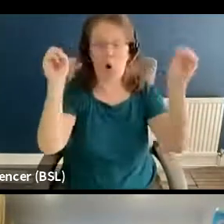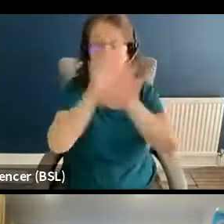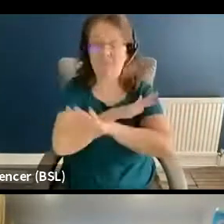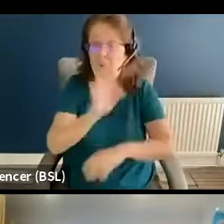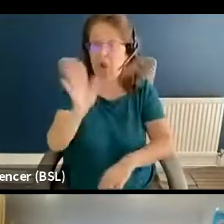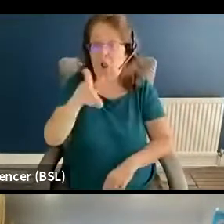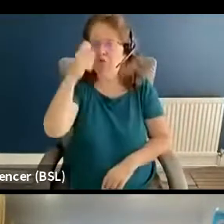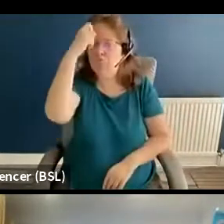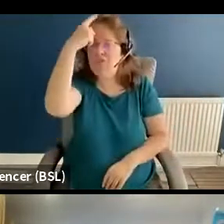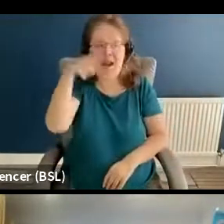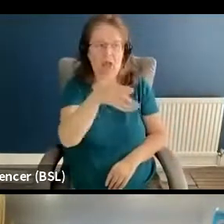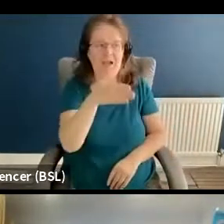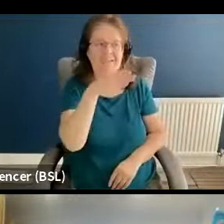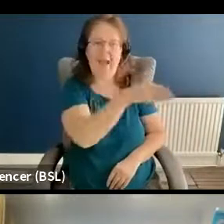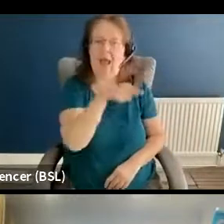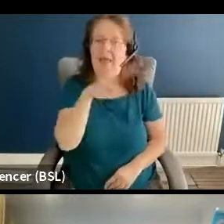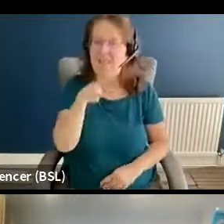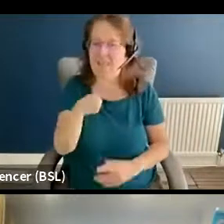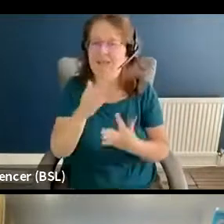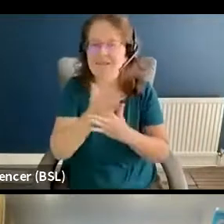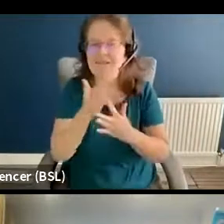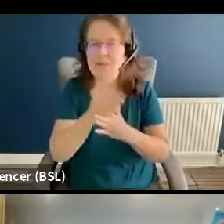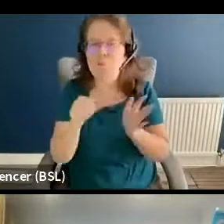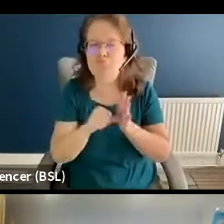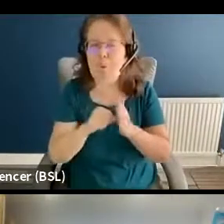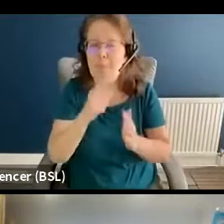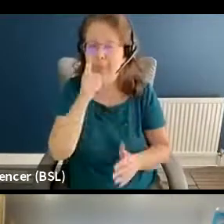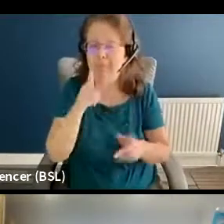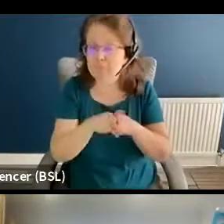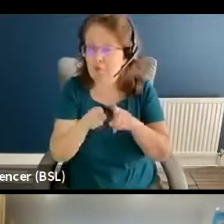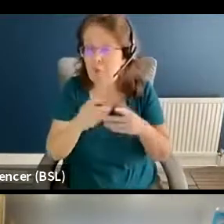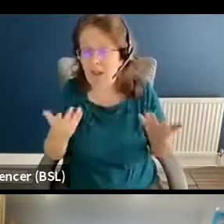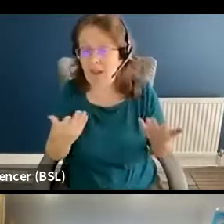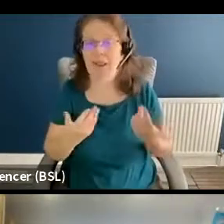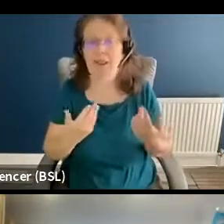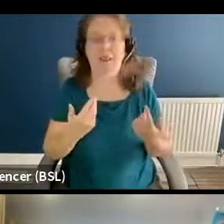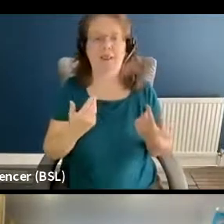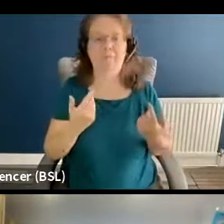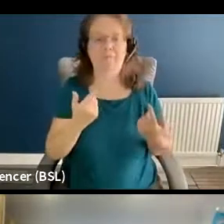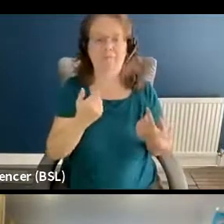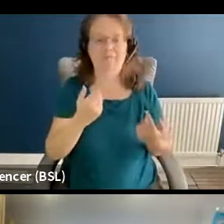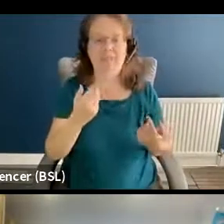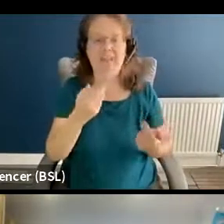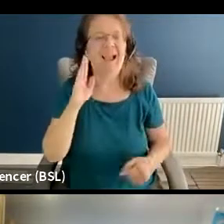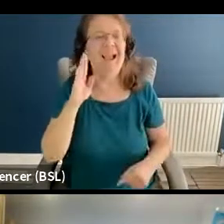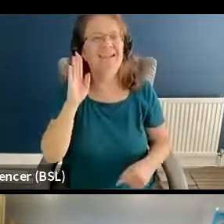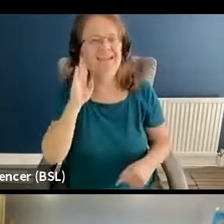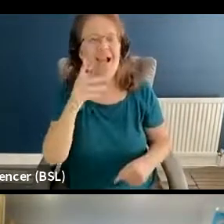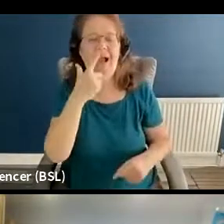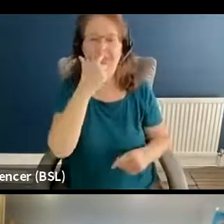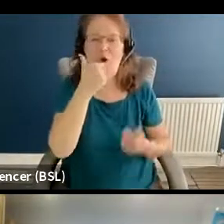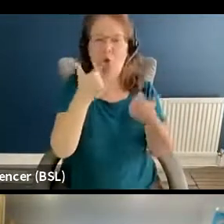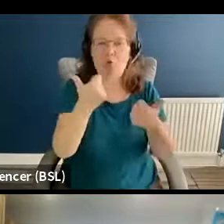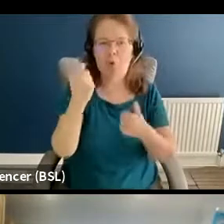an accessibility problem as well. If you do it, it sounds like a good idea to do the accessibility